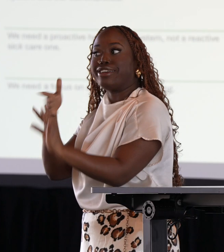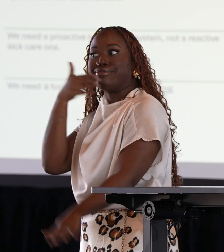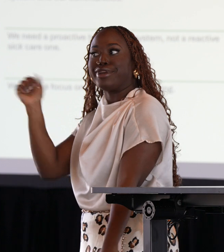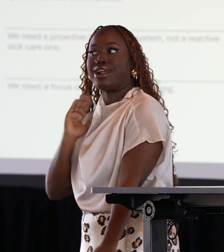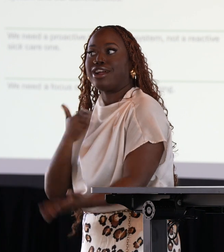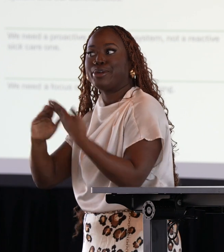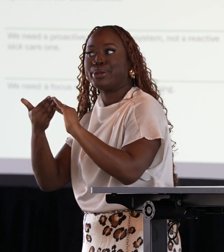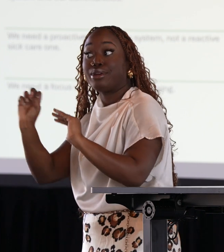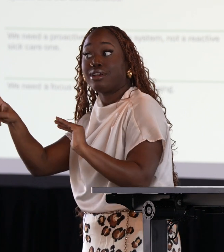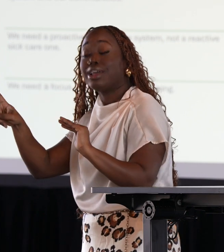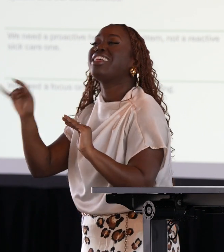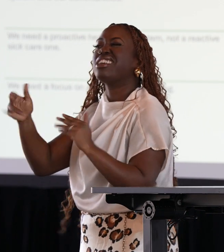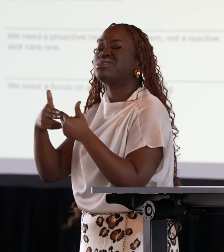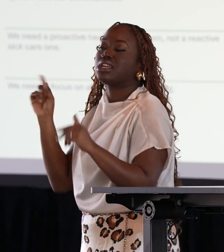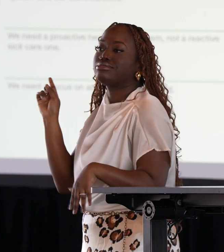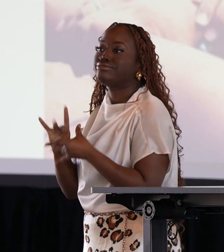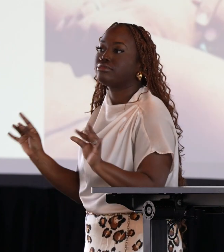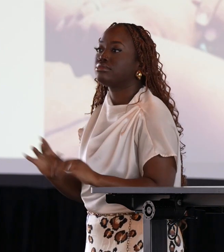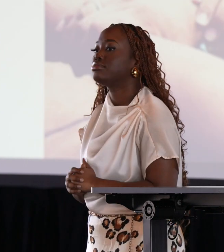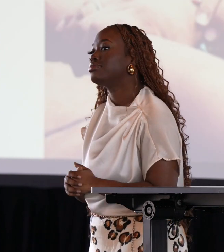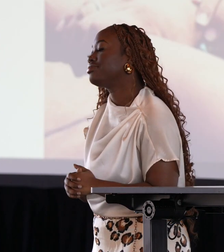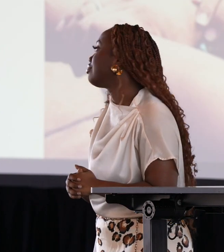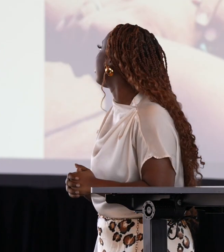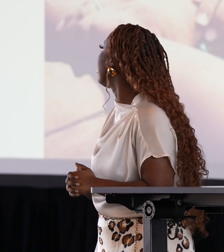communities, all right, that's what that slide says. This